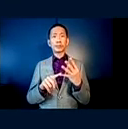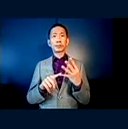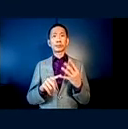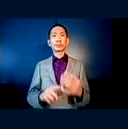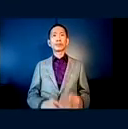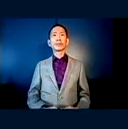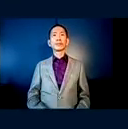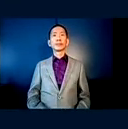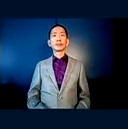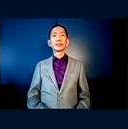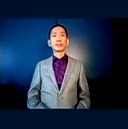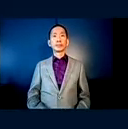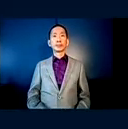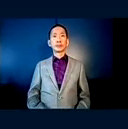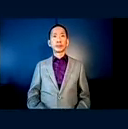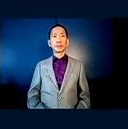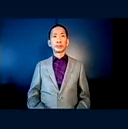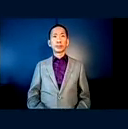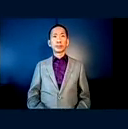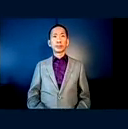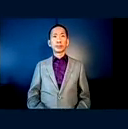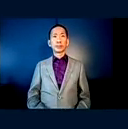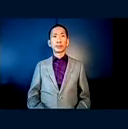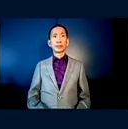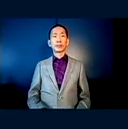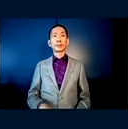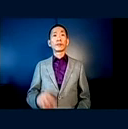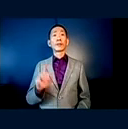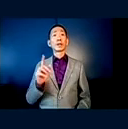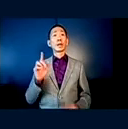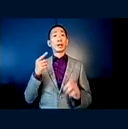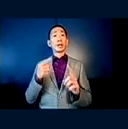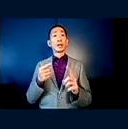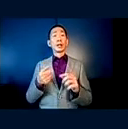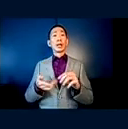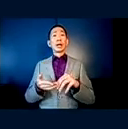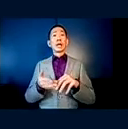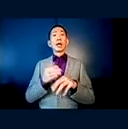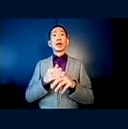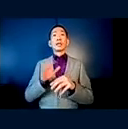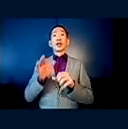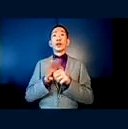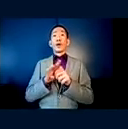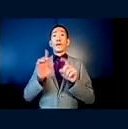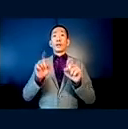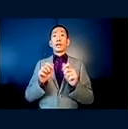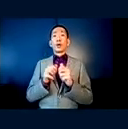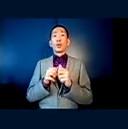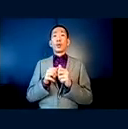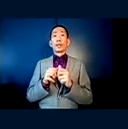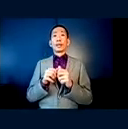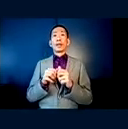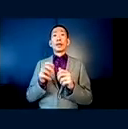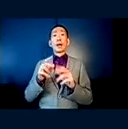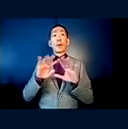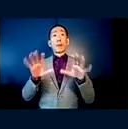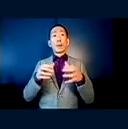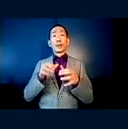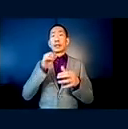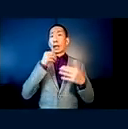THE RADx OR RADx IN UNDERSERVED POPULATIONS. NEXT SLIDE. RADX-up IS ENHANCING COVID-19